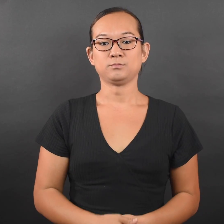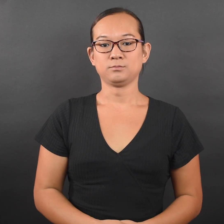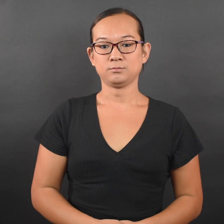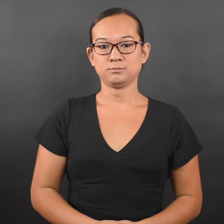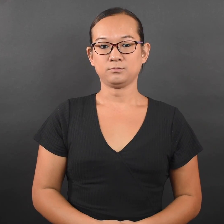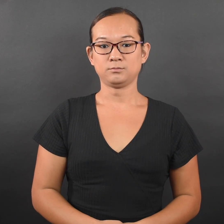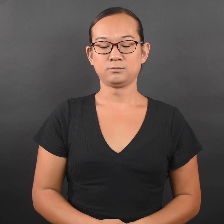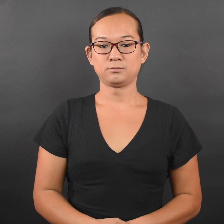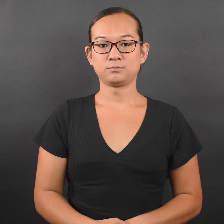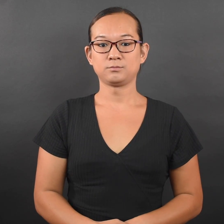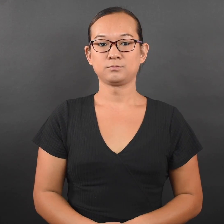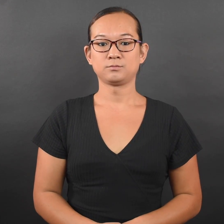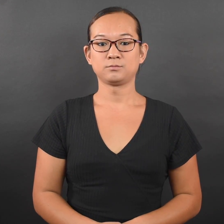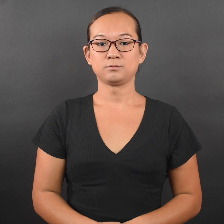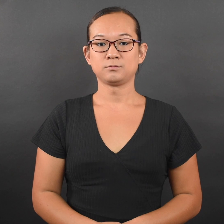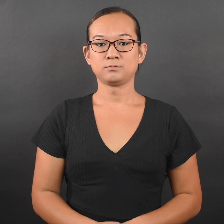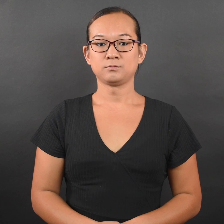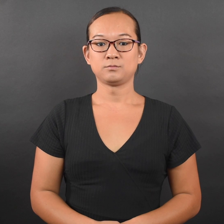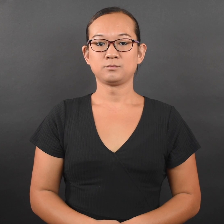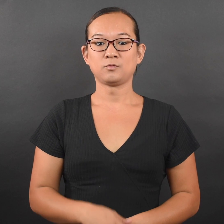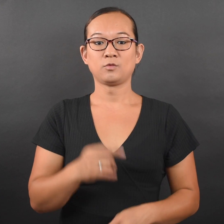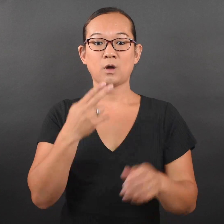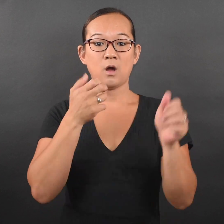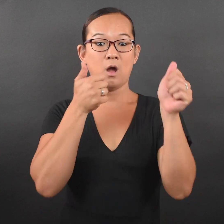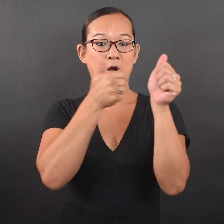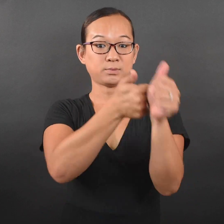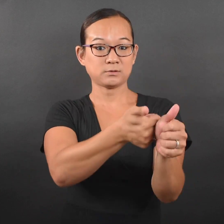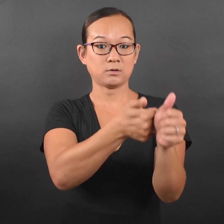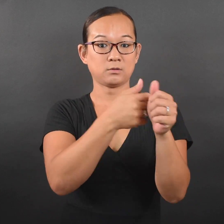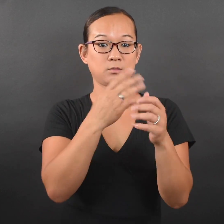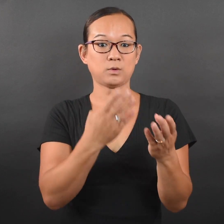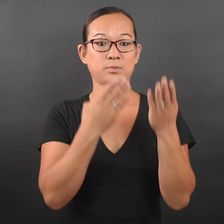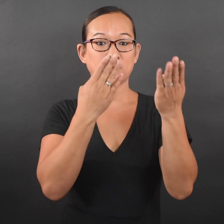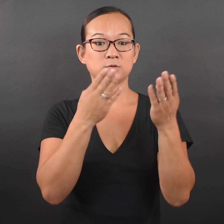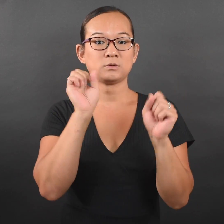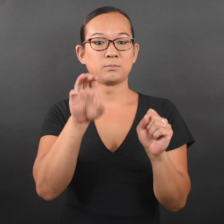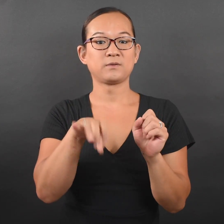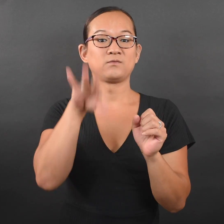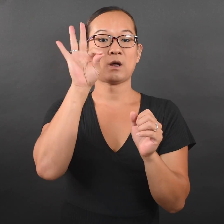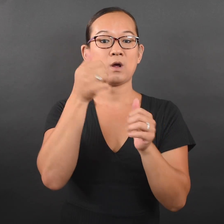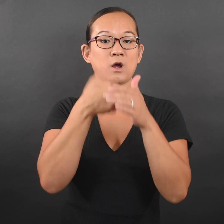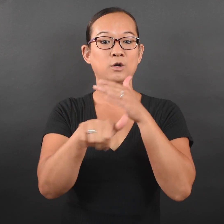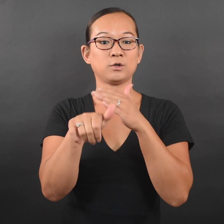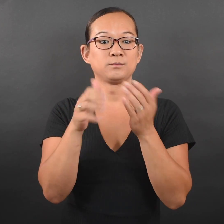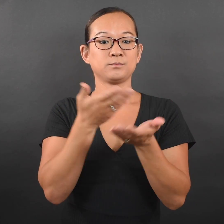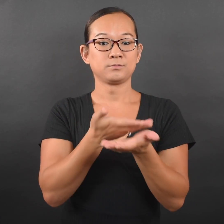● The updated recommendations can be found under